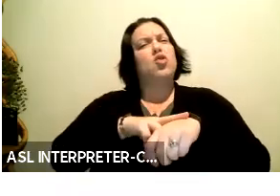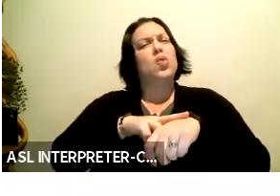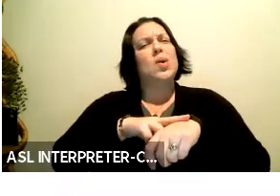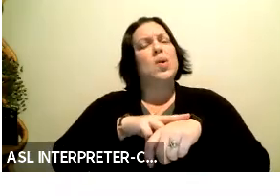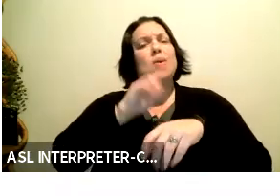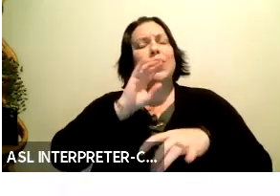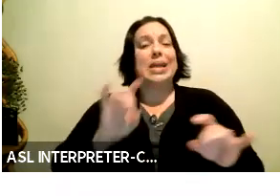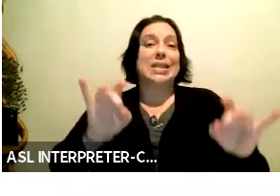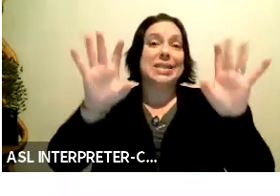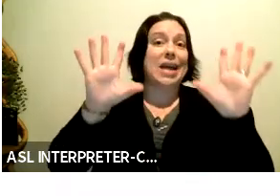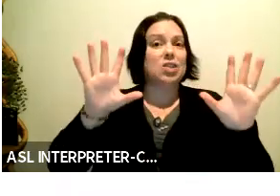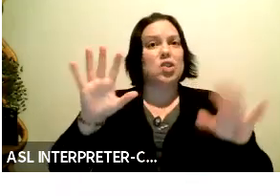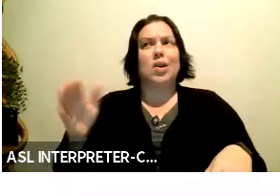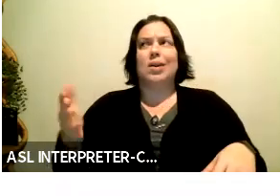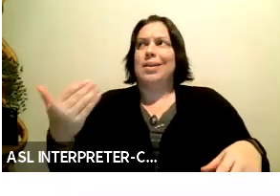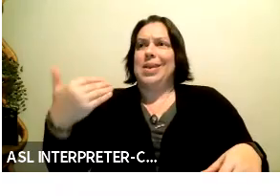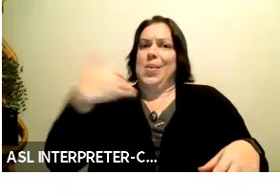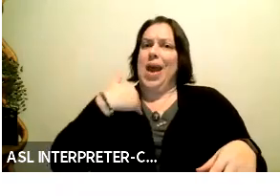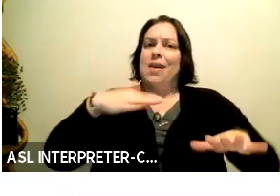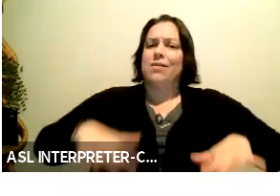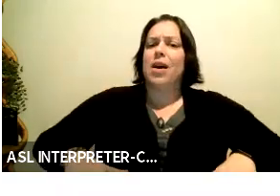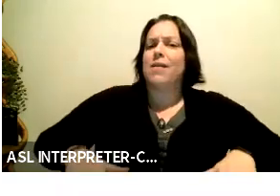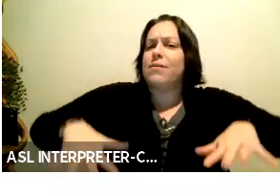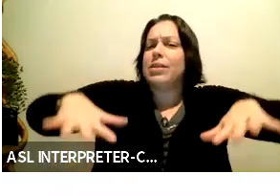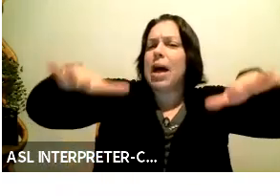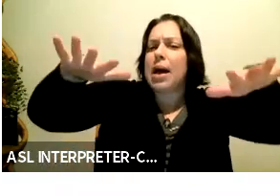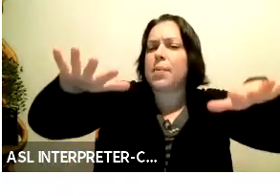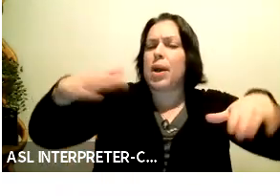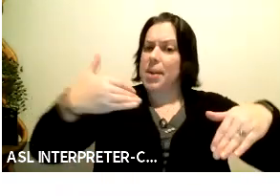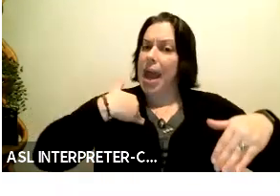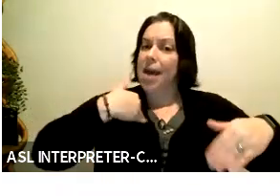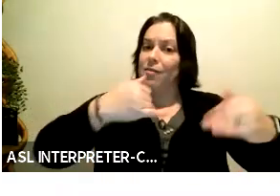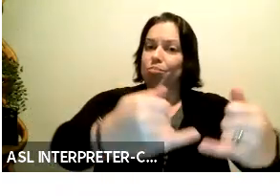and that's where the water goes. Or there is a burn scar or there's sort of like a boundary